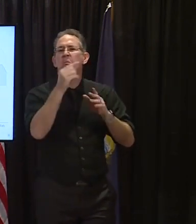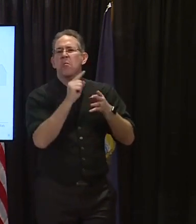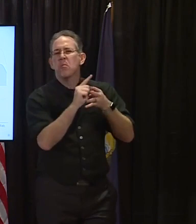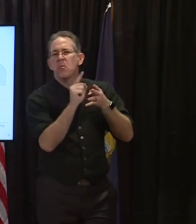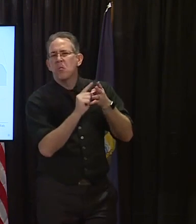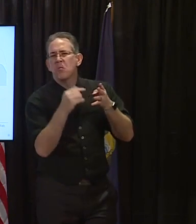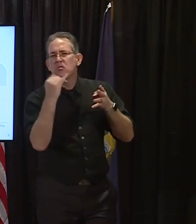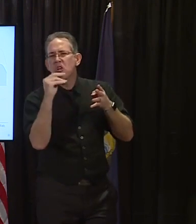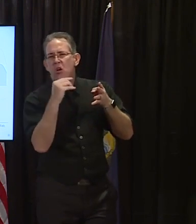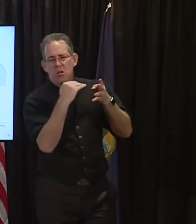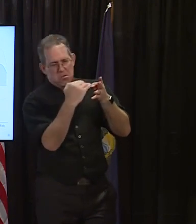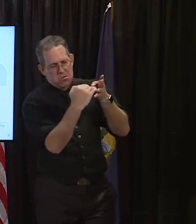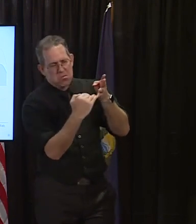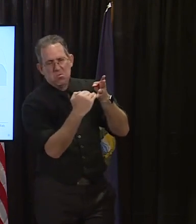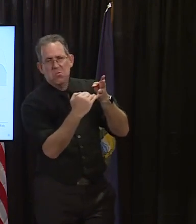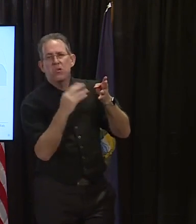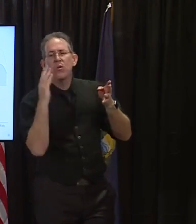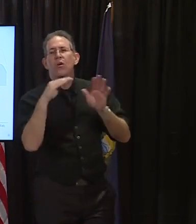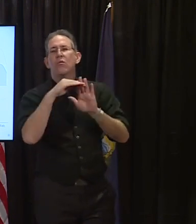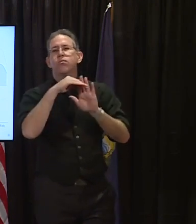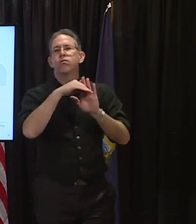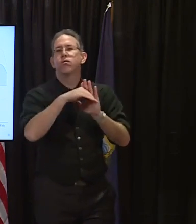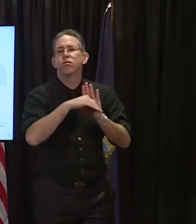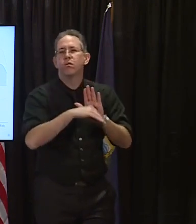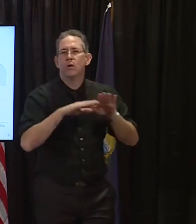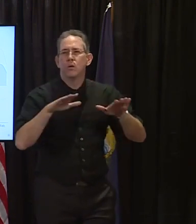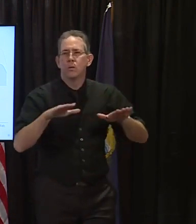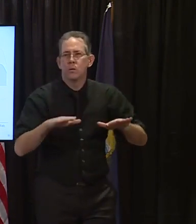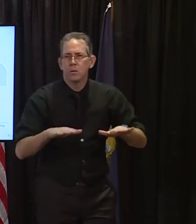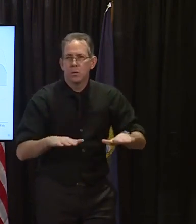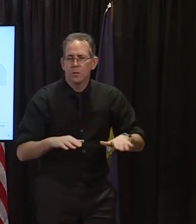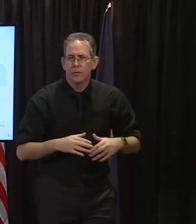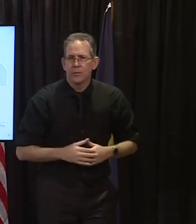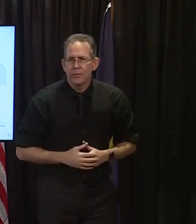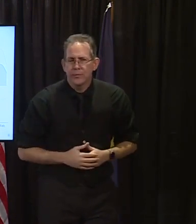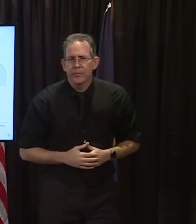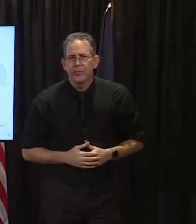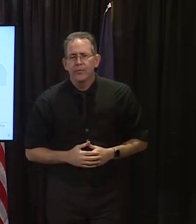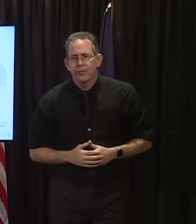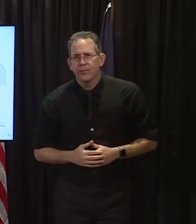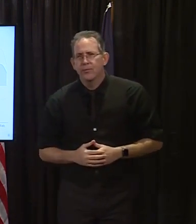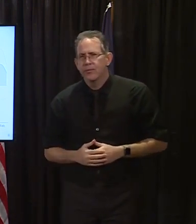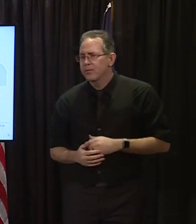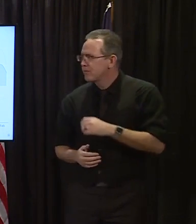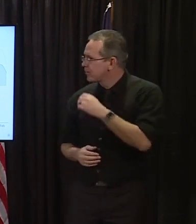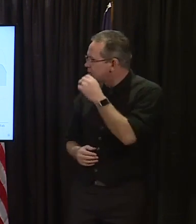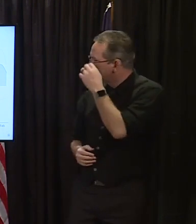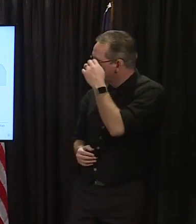there as um the impact will have been felt uh at that point. So we get to the